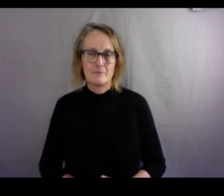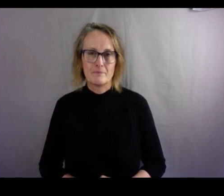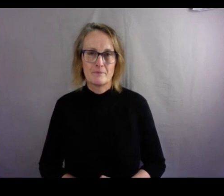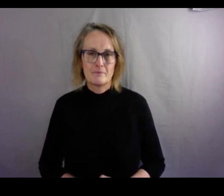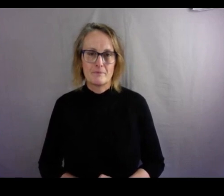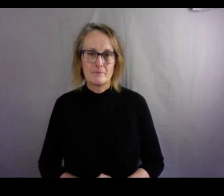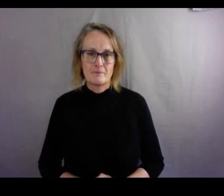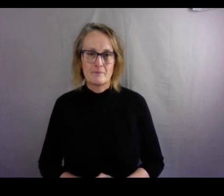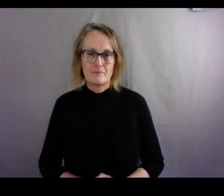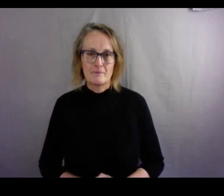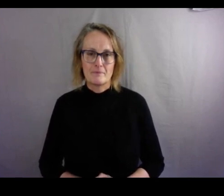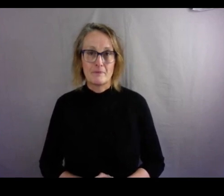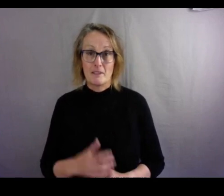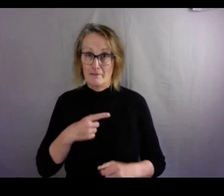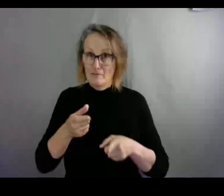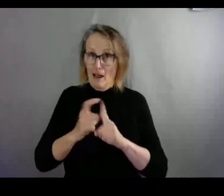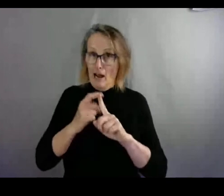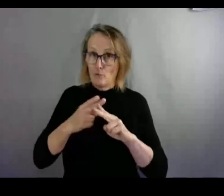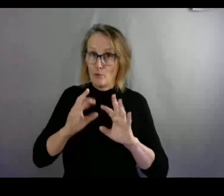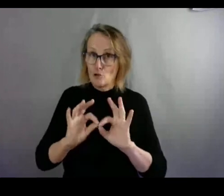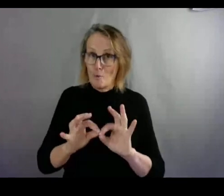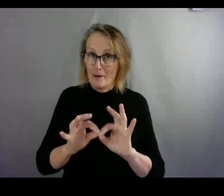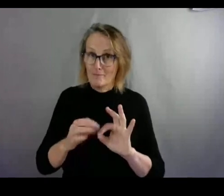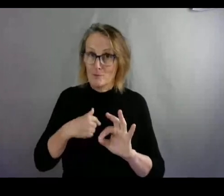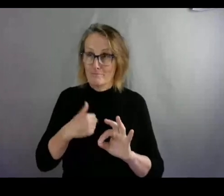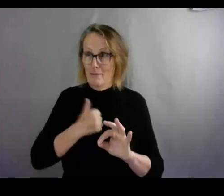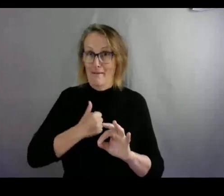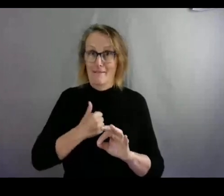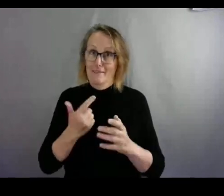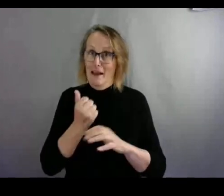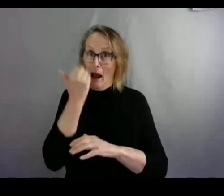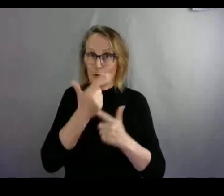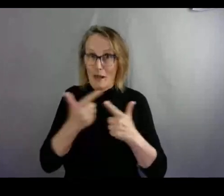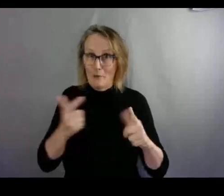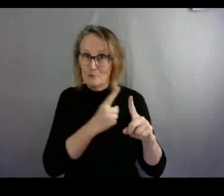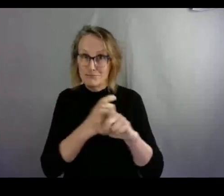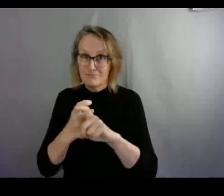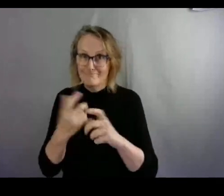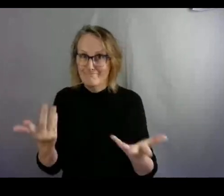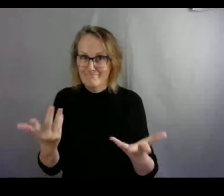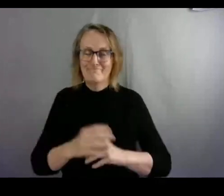Now that's a challenge for the interpreters and the people online, but basically what I have said is,